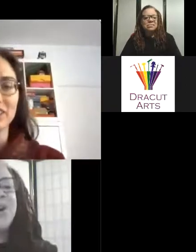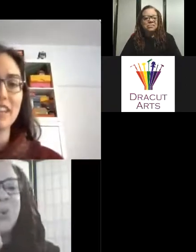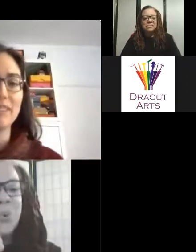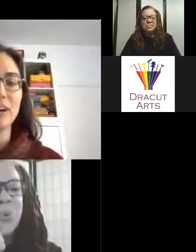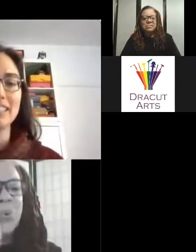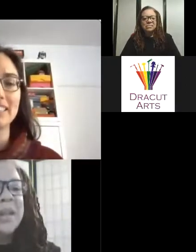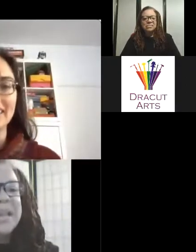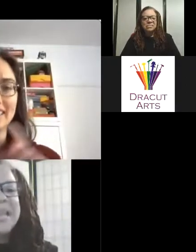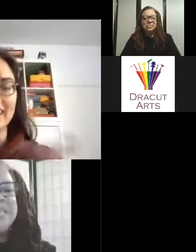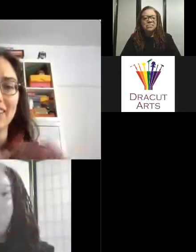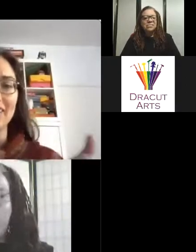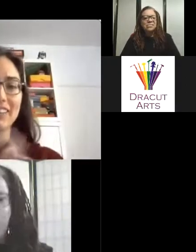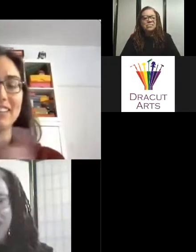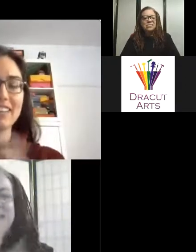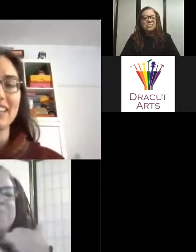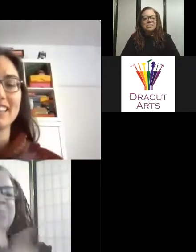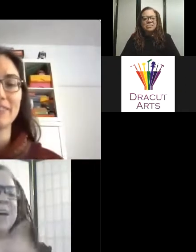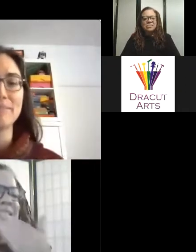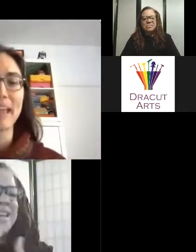creative process, and seeing all the different